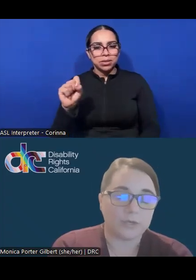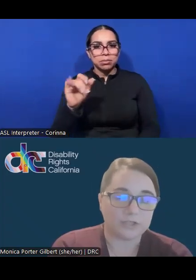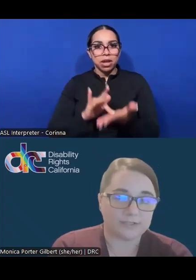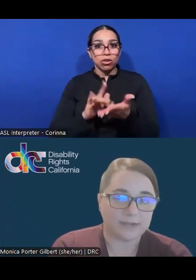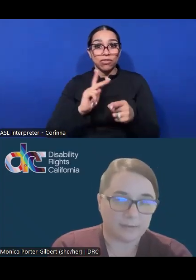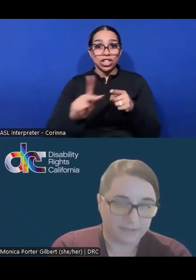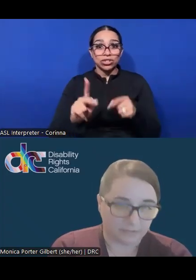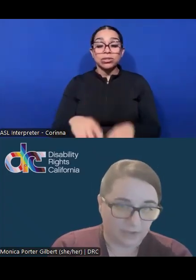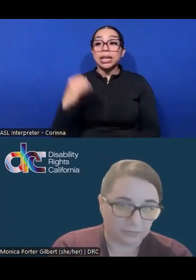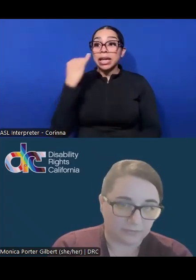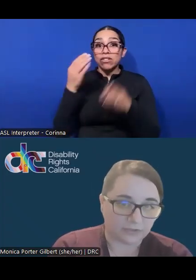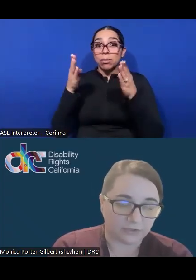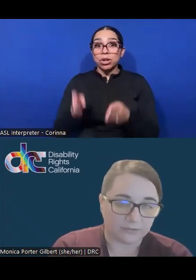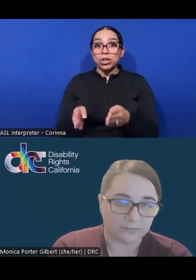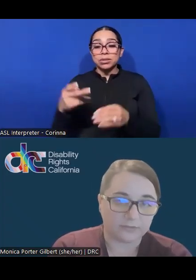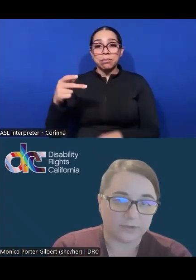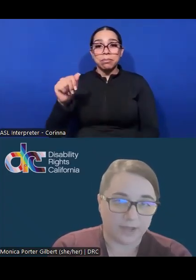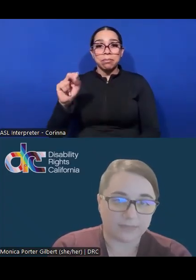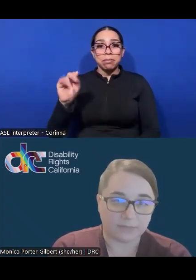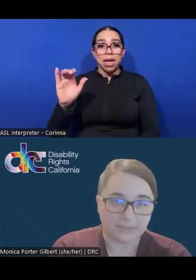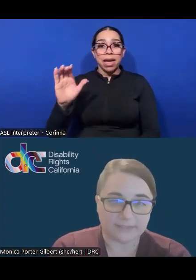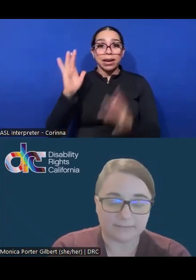we should send a mental health professional, not the police.